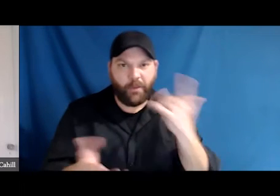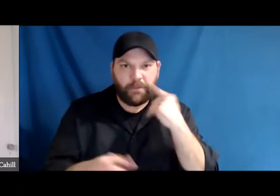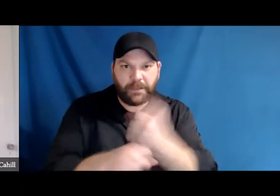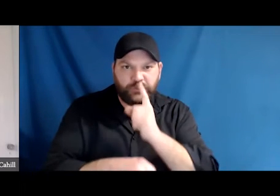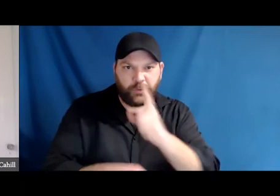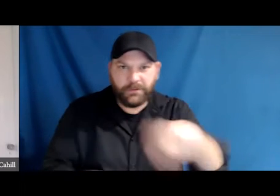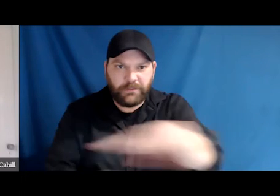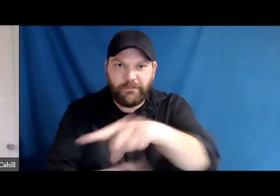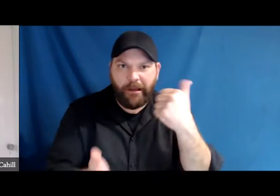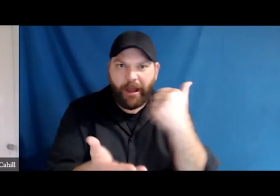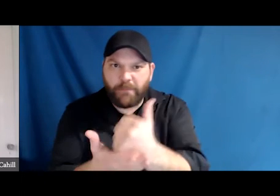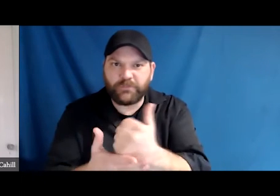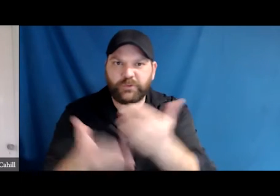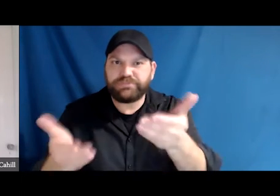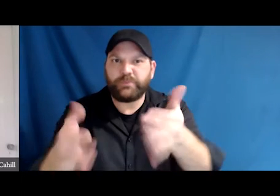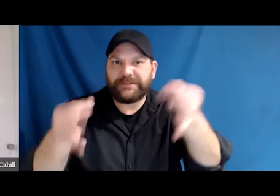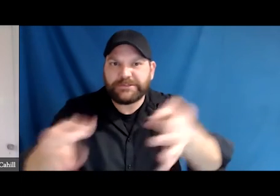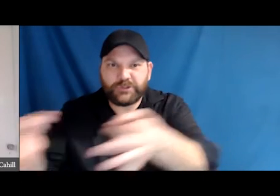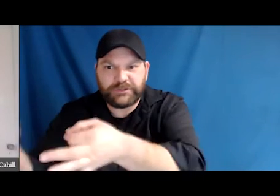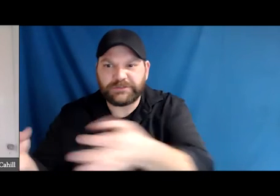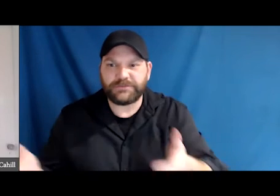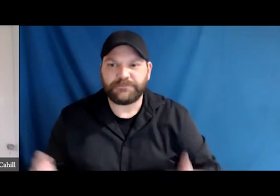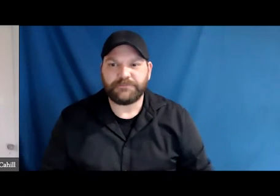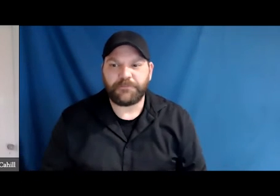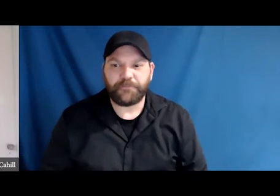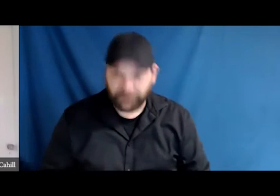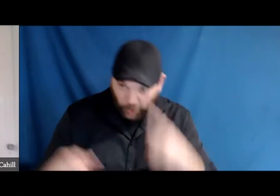I would agree, I think it was just— you needed to get it done, and